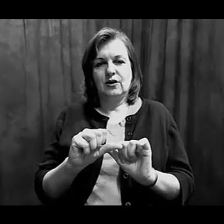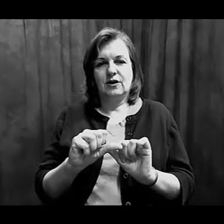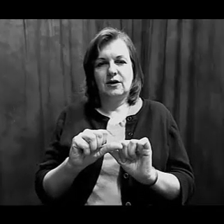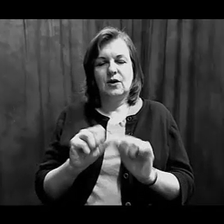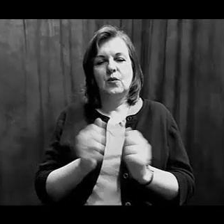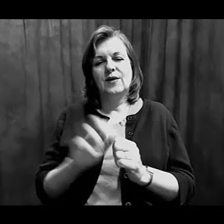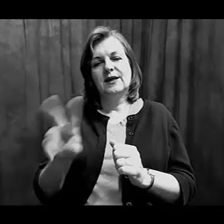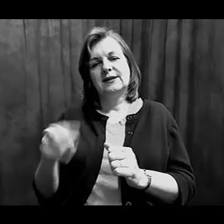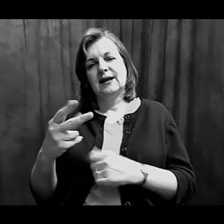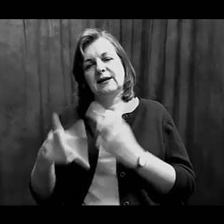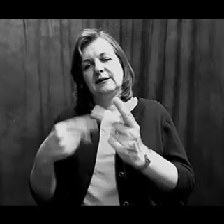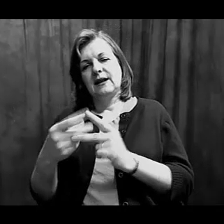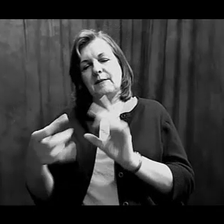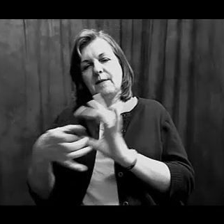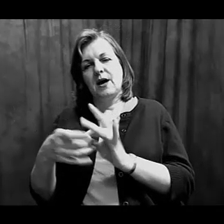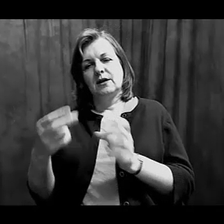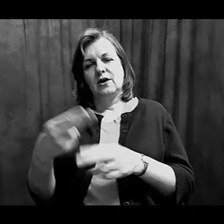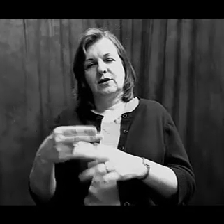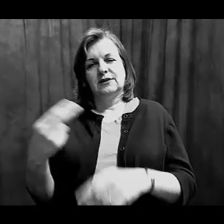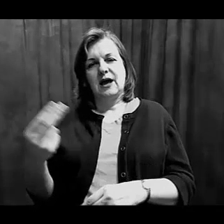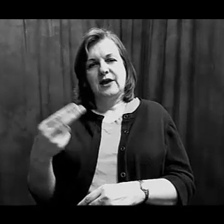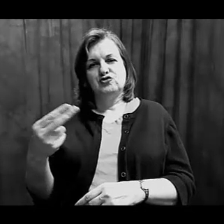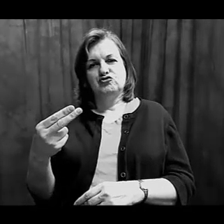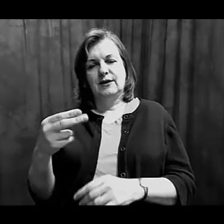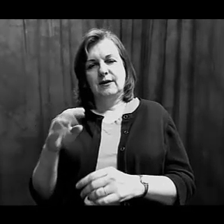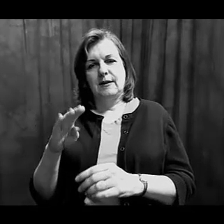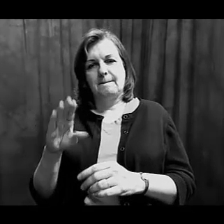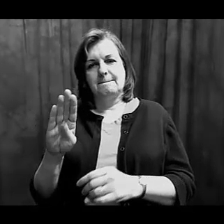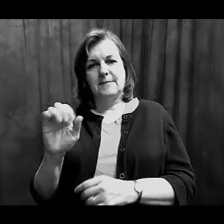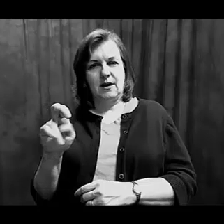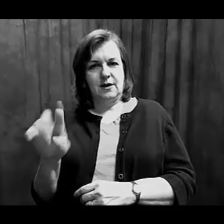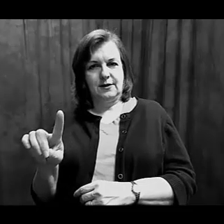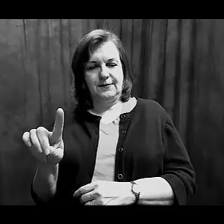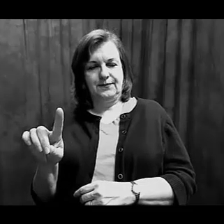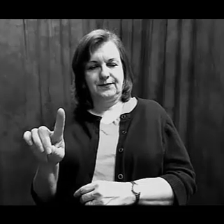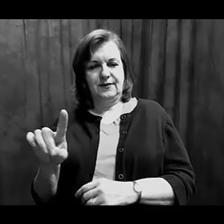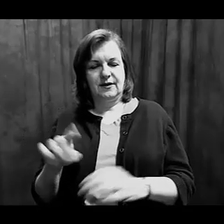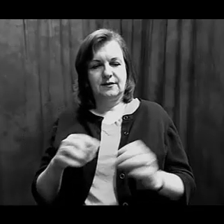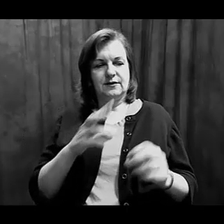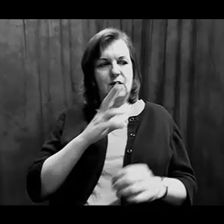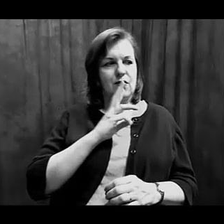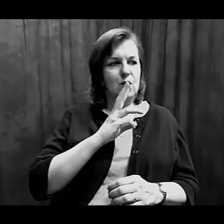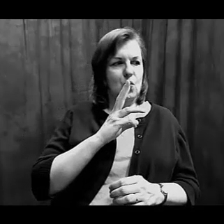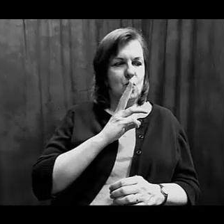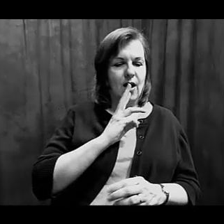so they actually stick together by a second type of bond known as a hydrogen bond so the bond